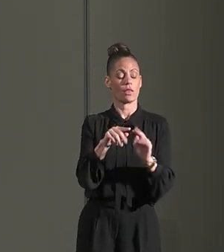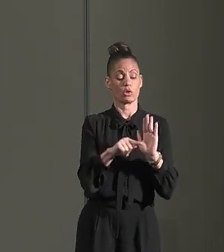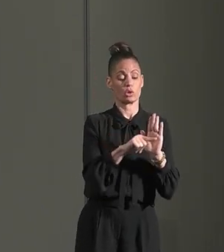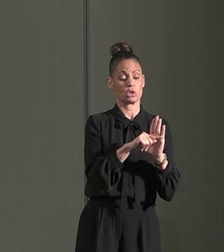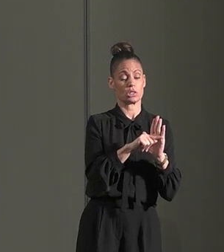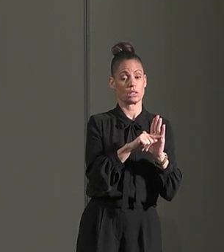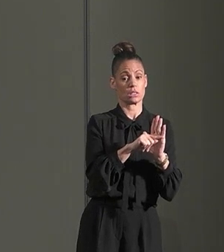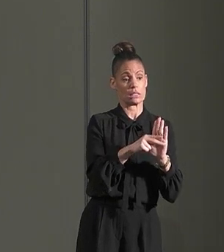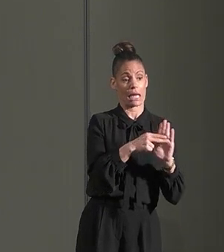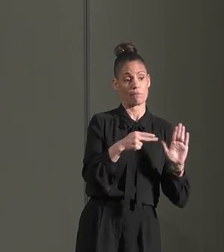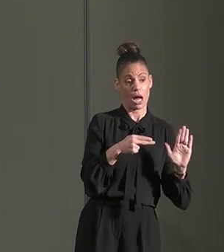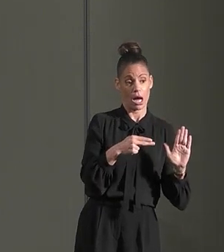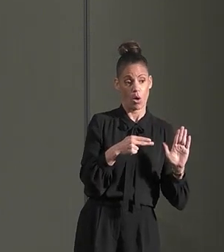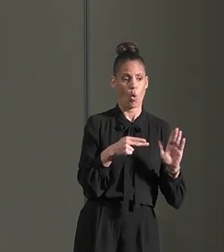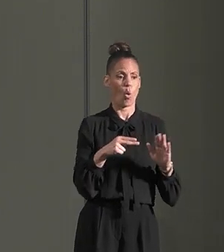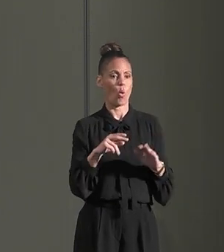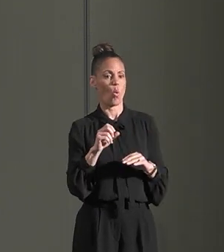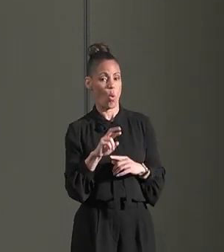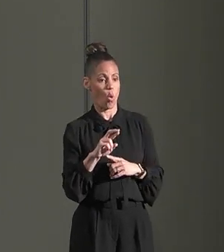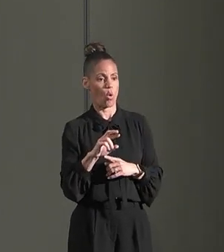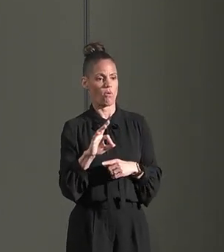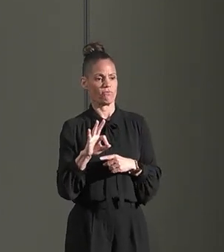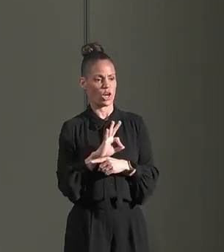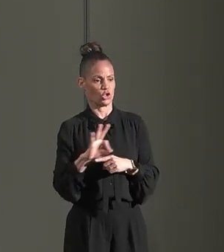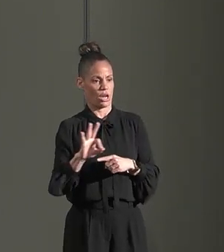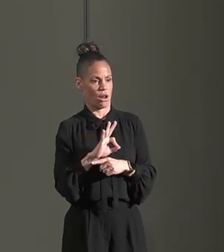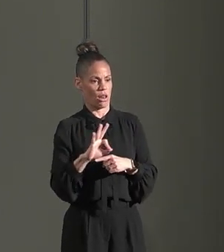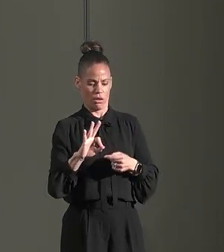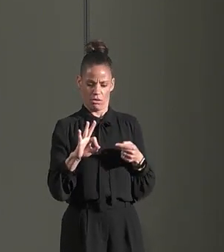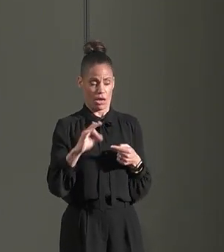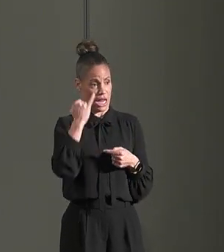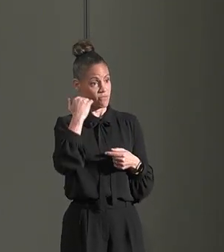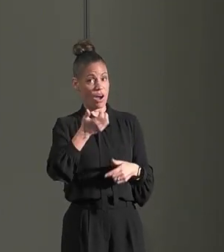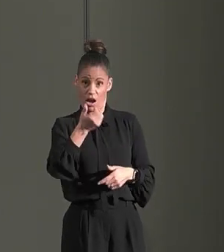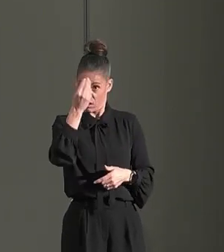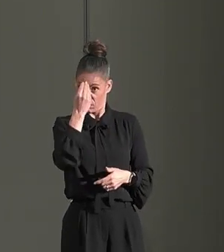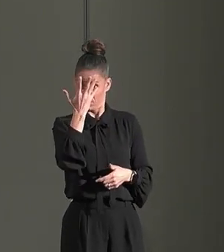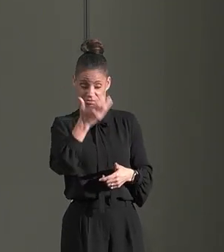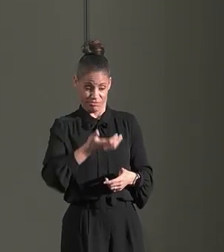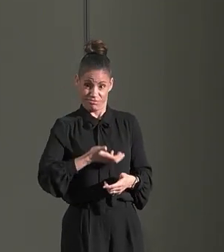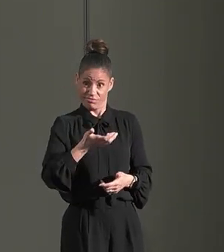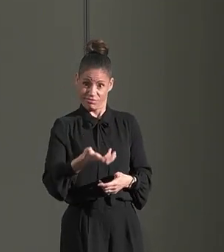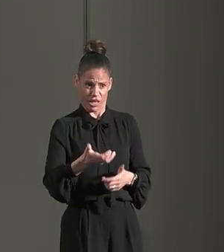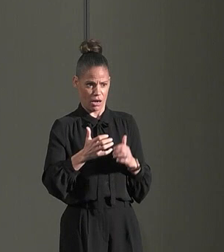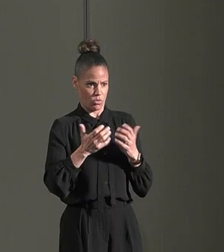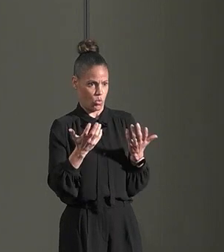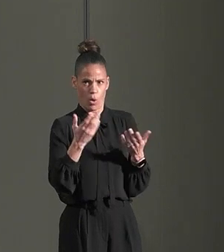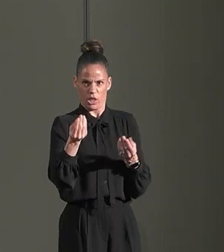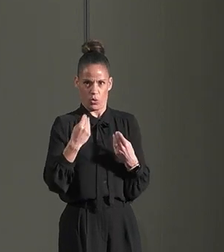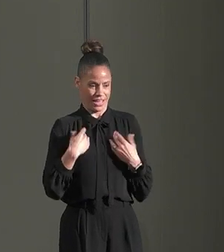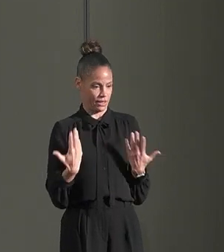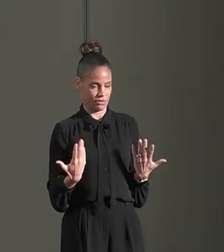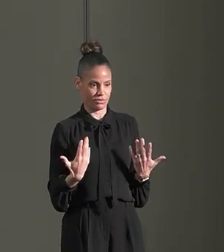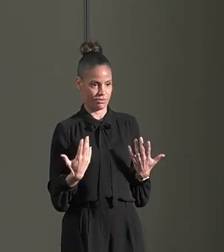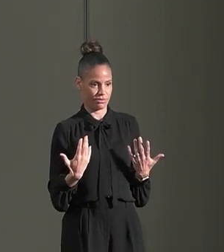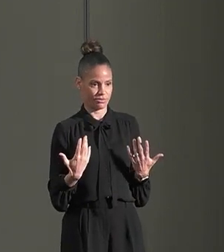functionality. I do it, what will I get? I want to solve it myself. It is something along those